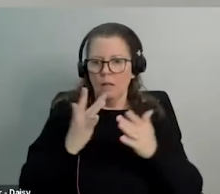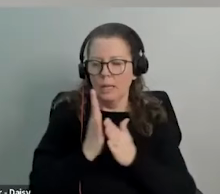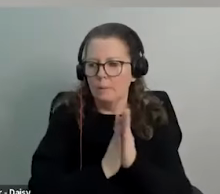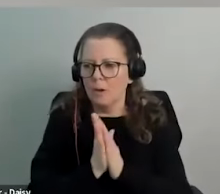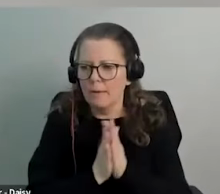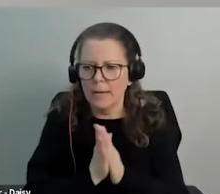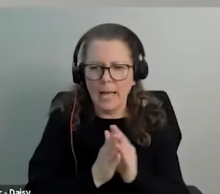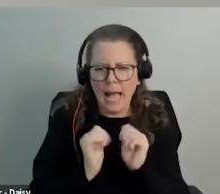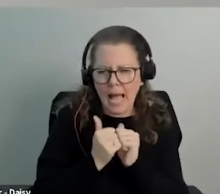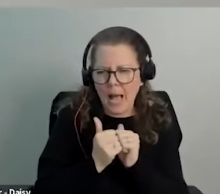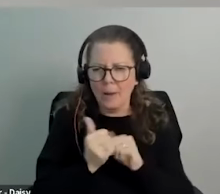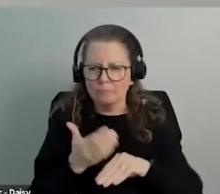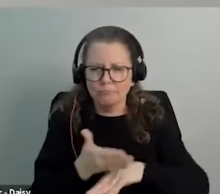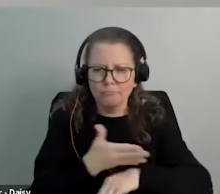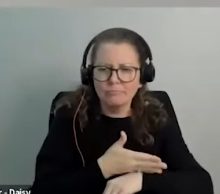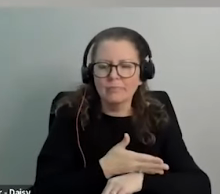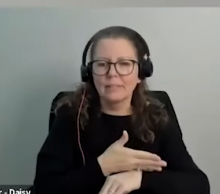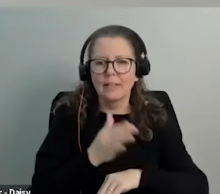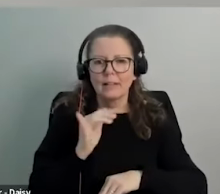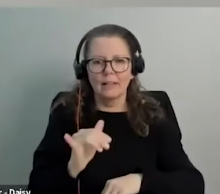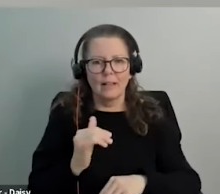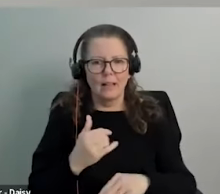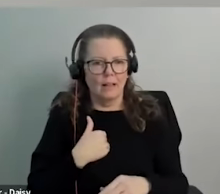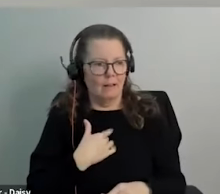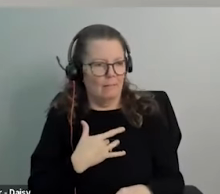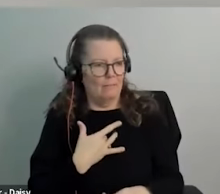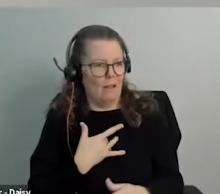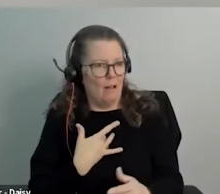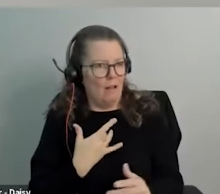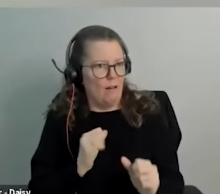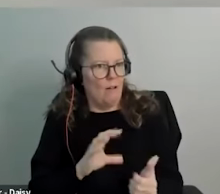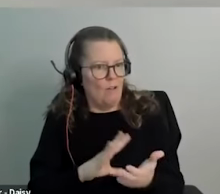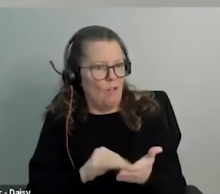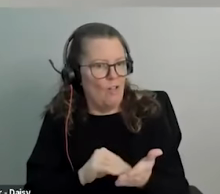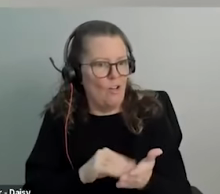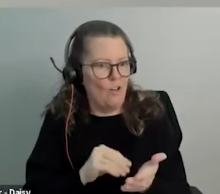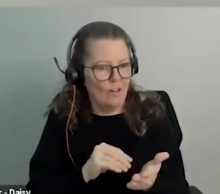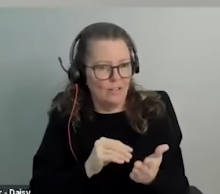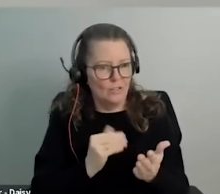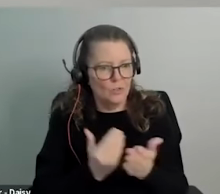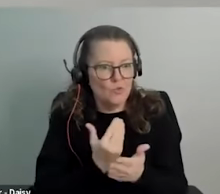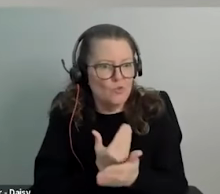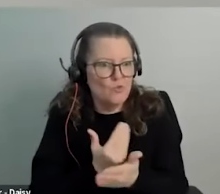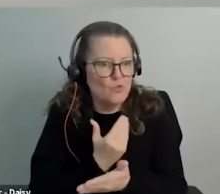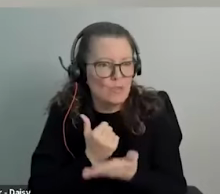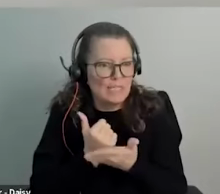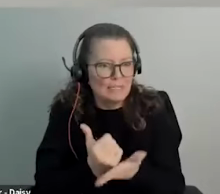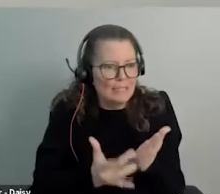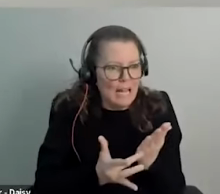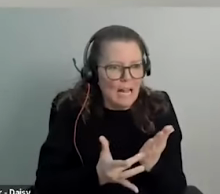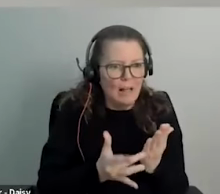that it sort of fueled my desire to learn more and dive into new assistive technologies outside of just the ones that I was personally using,